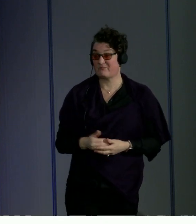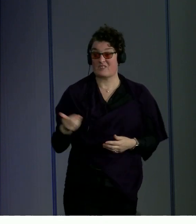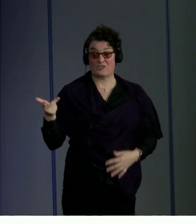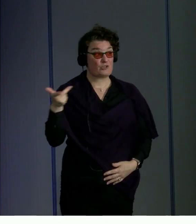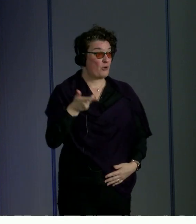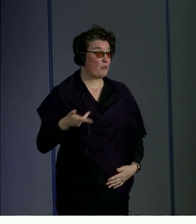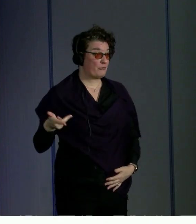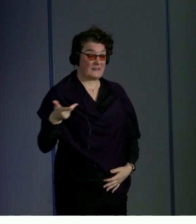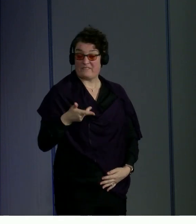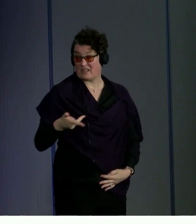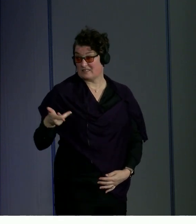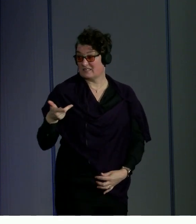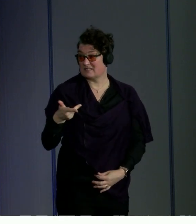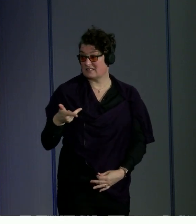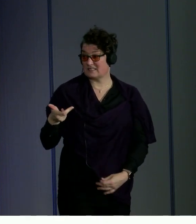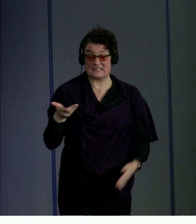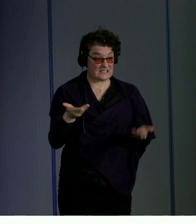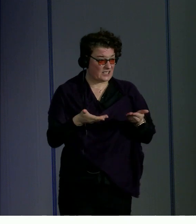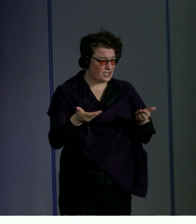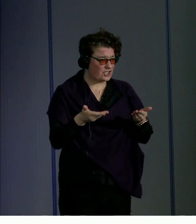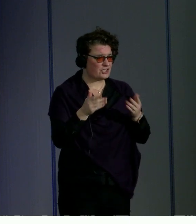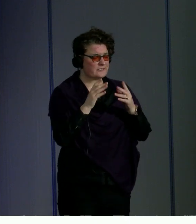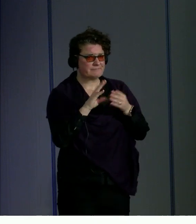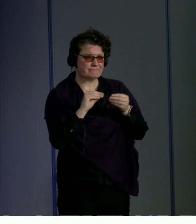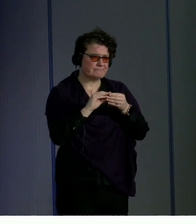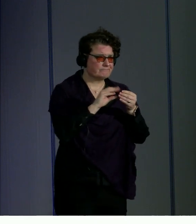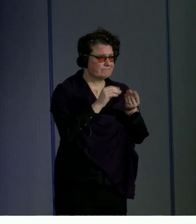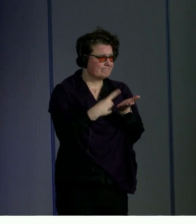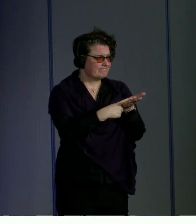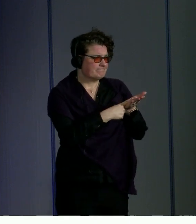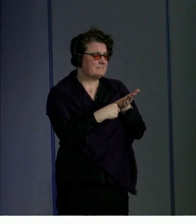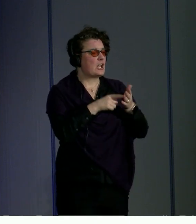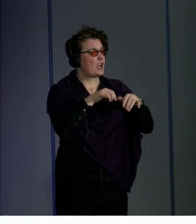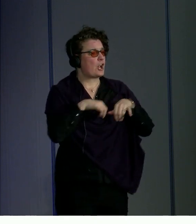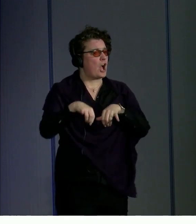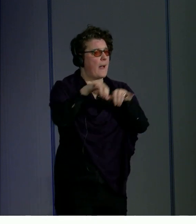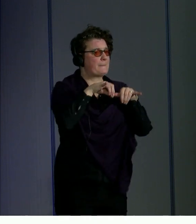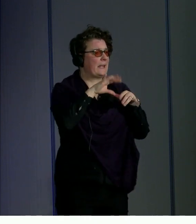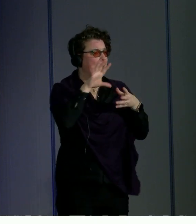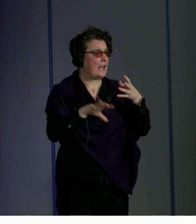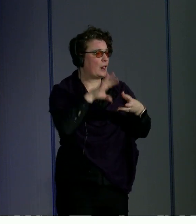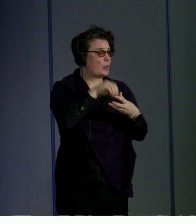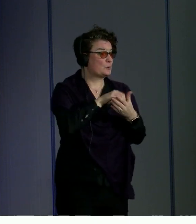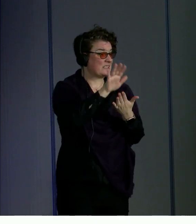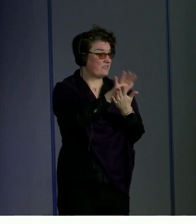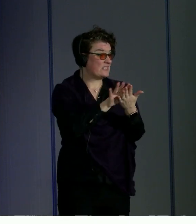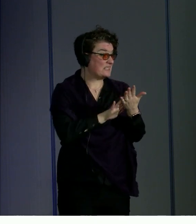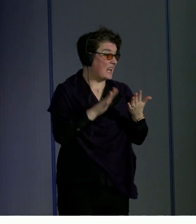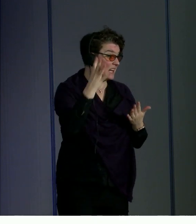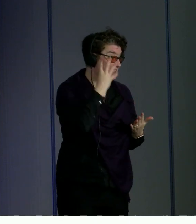if we look at common inclusive design experience, something probably all of us have done is print a